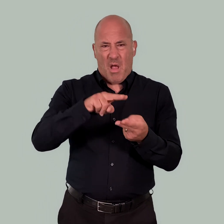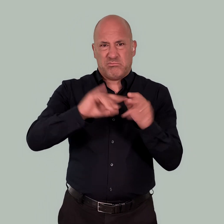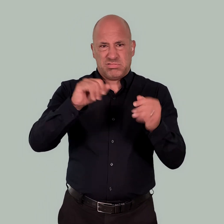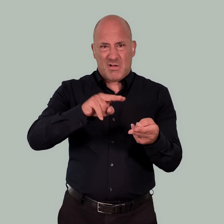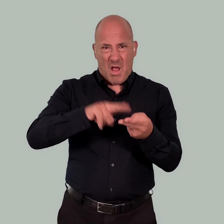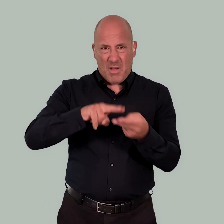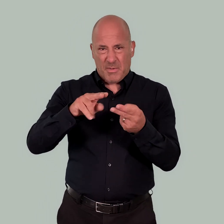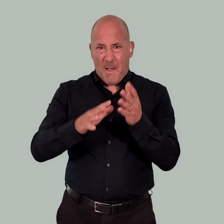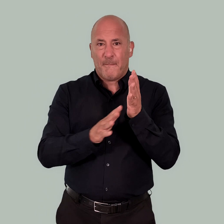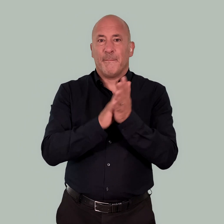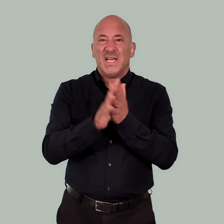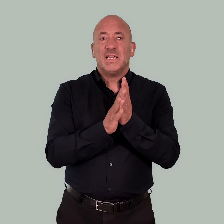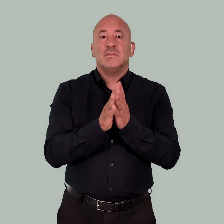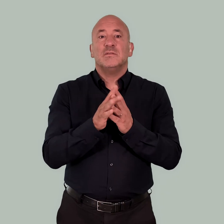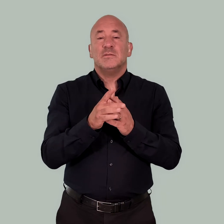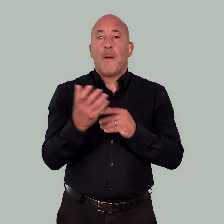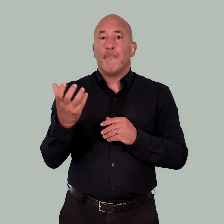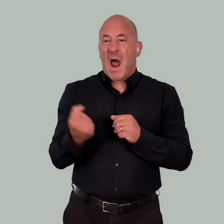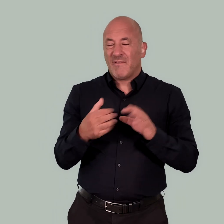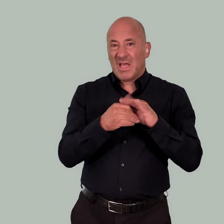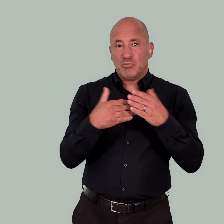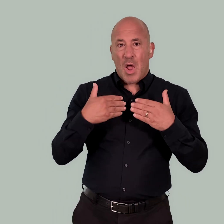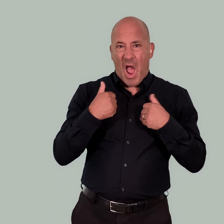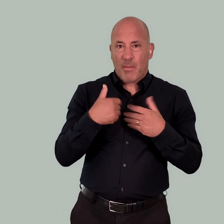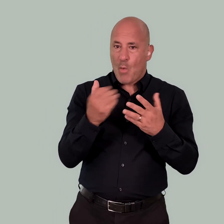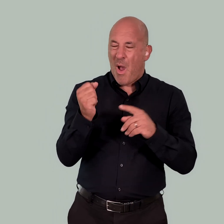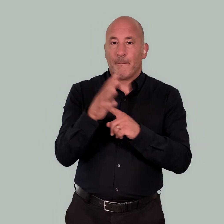has made health-related benefits more vital to household incomes